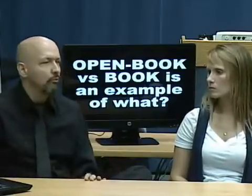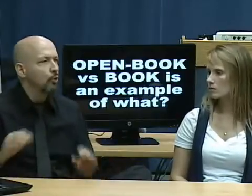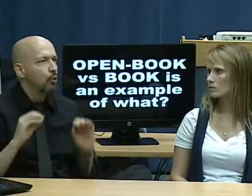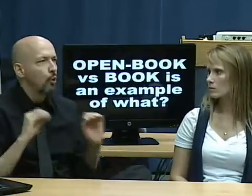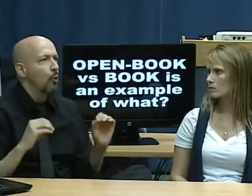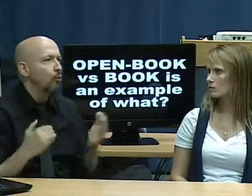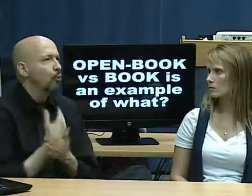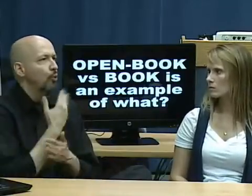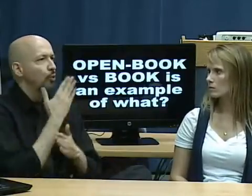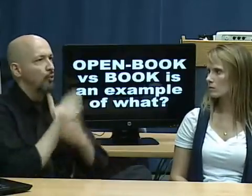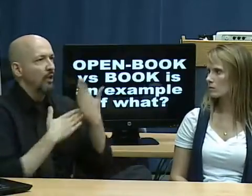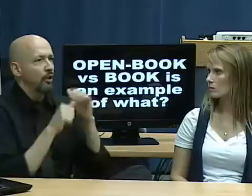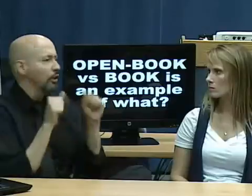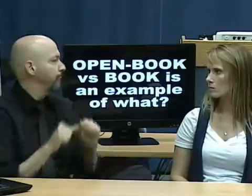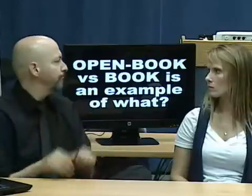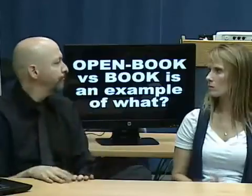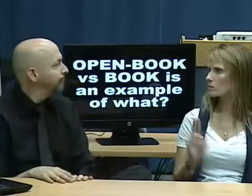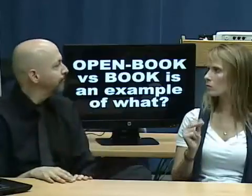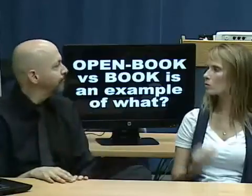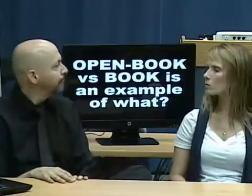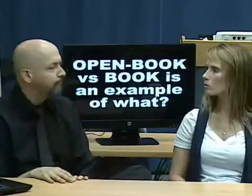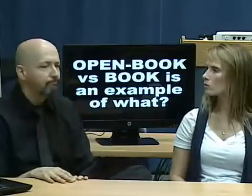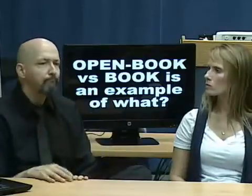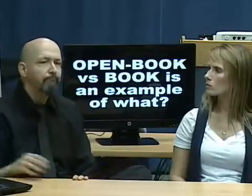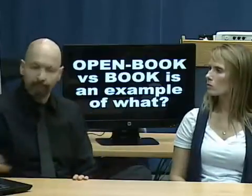There are no new handshapes. Nope.